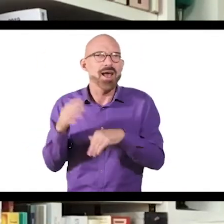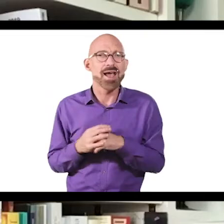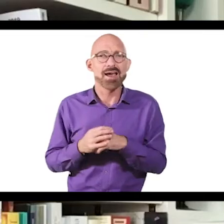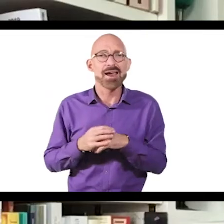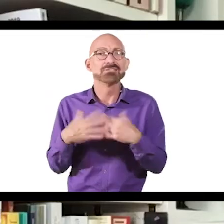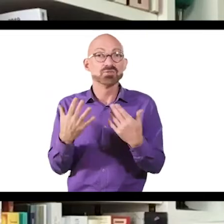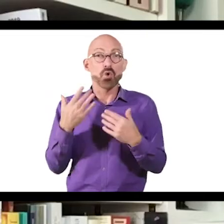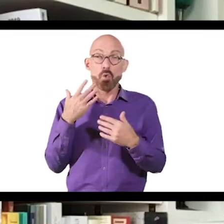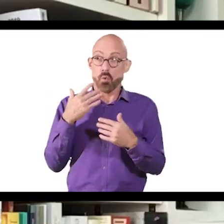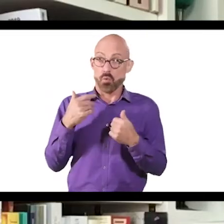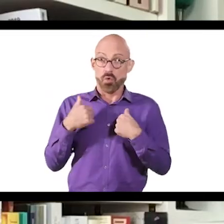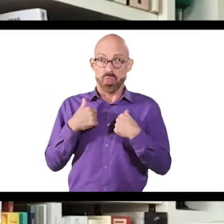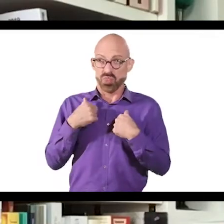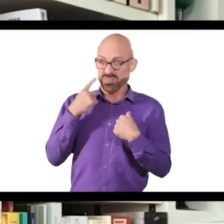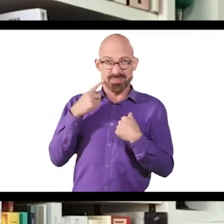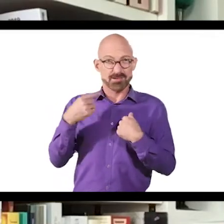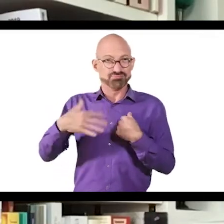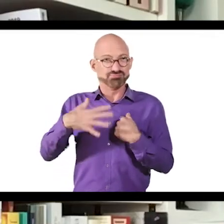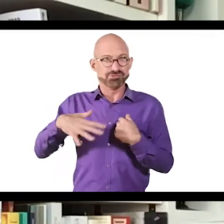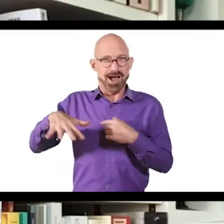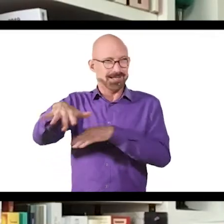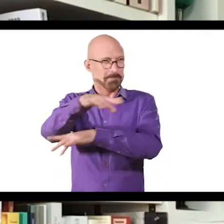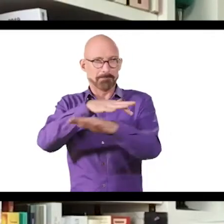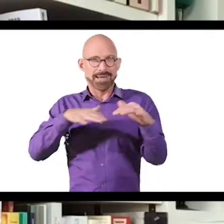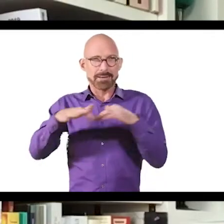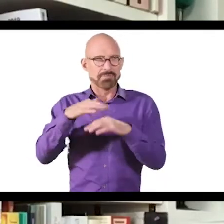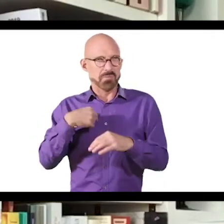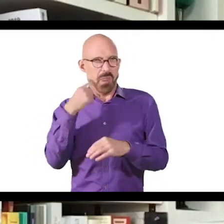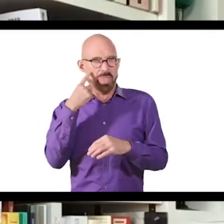have got anything to give you, give you something. Yes.